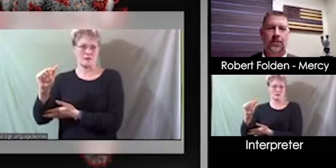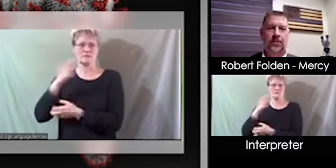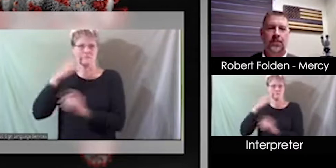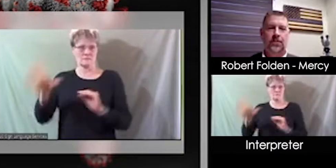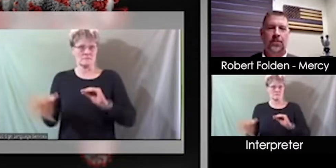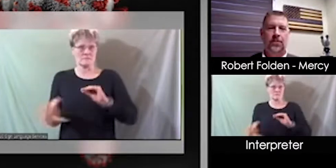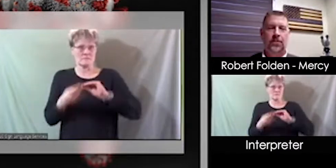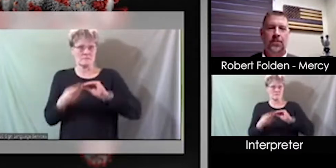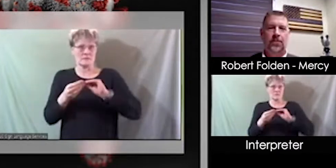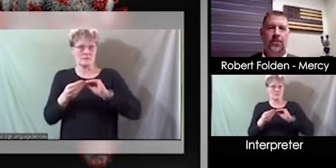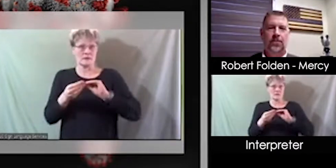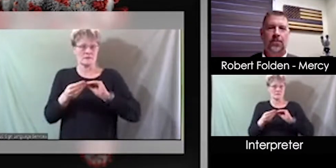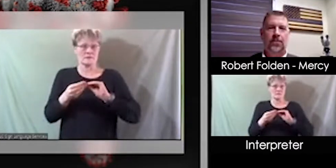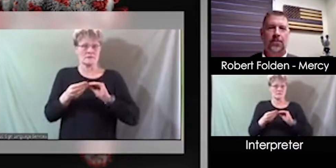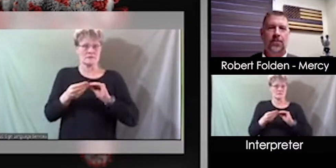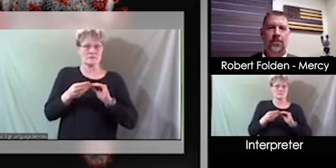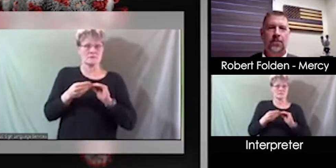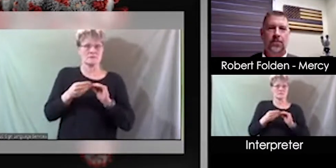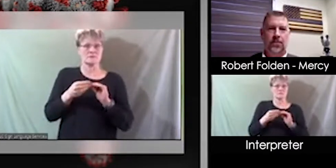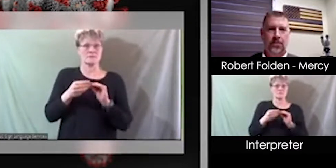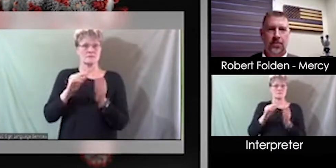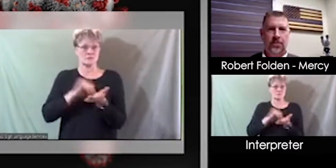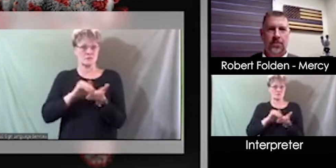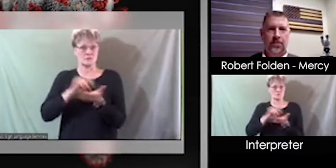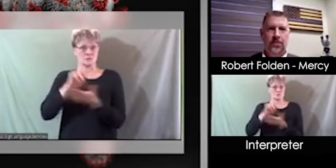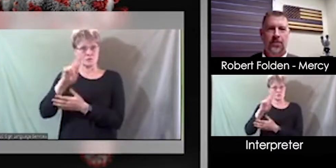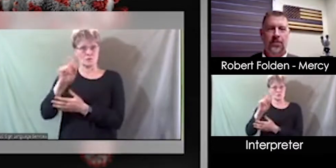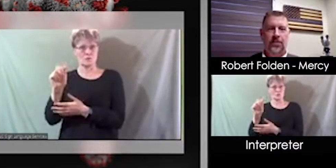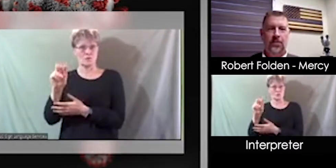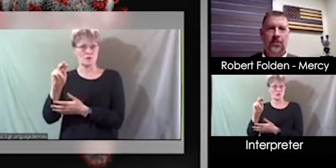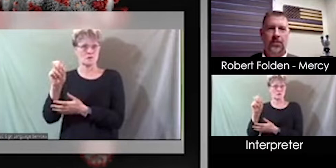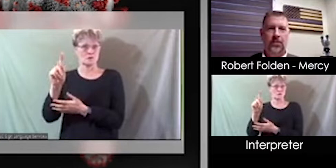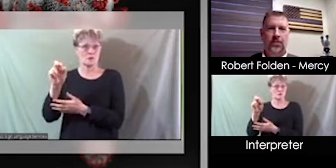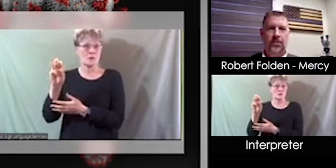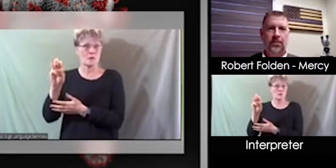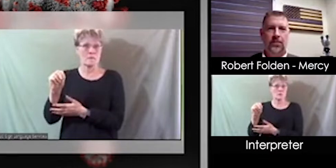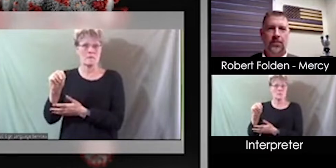and really emphasize not just staying at home within Shasta County, but